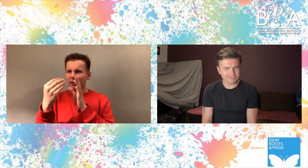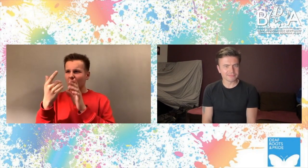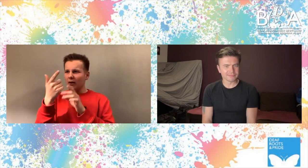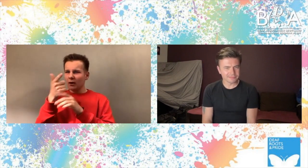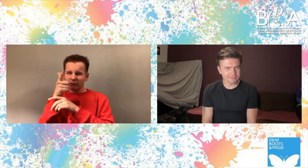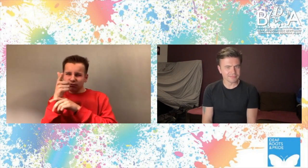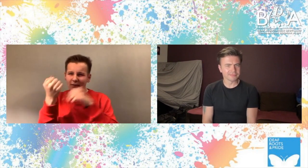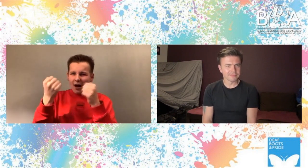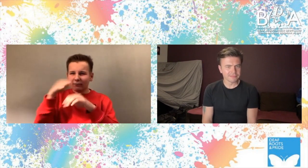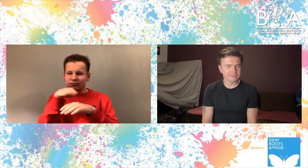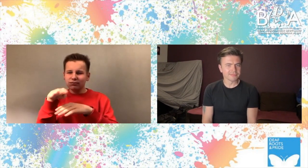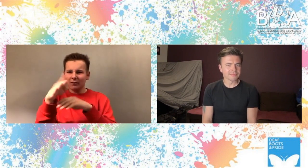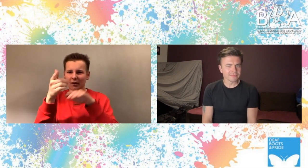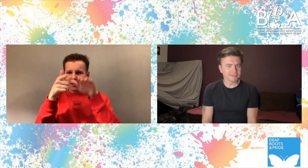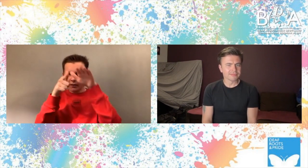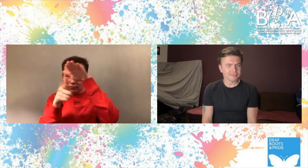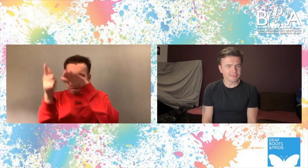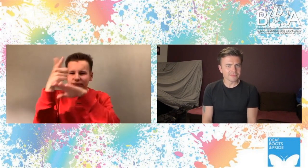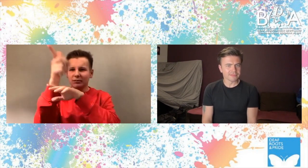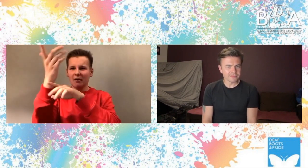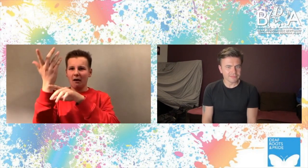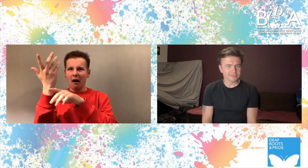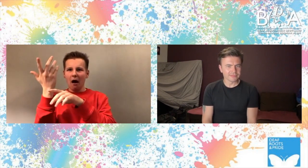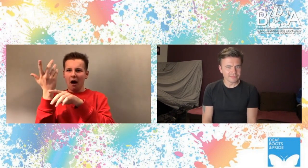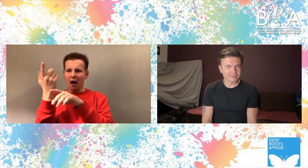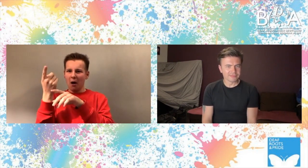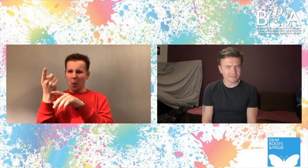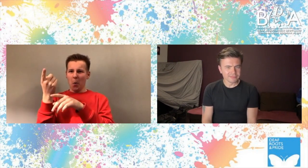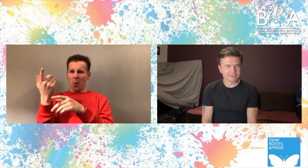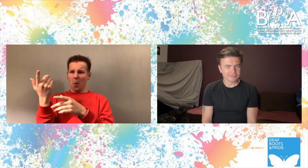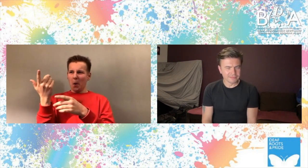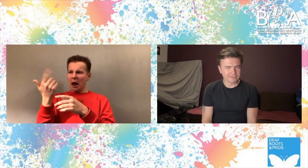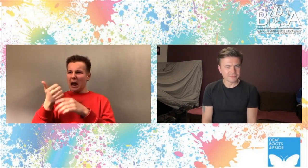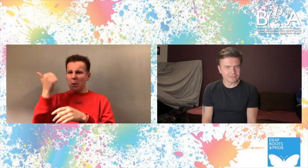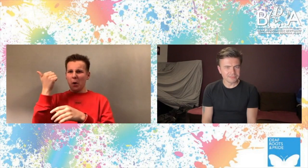how they created that image, how are they able to follow the action in some scenes.